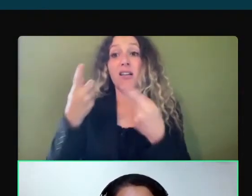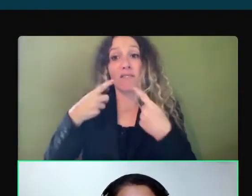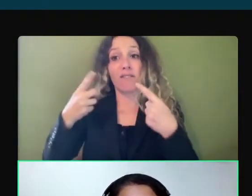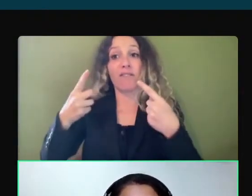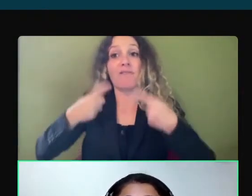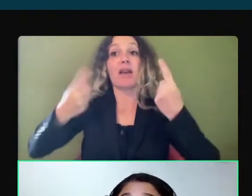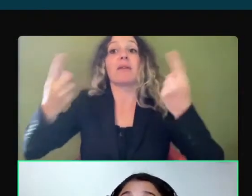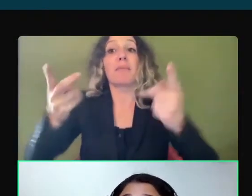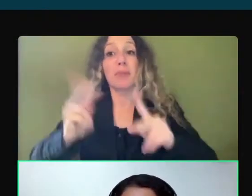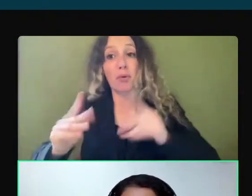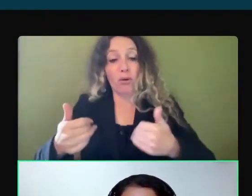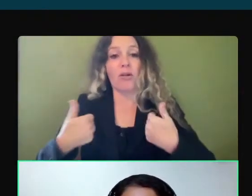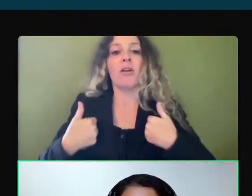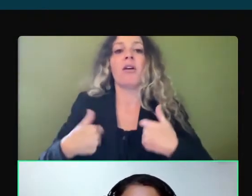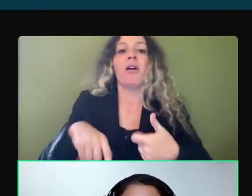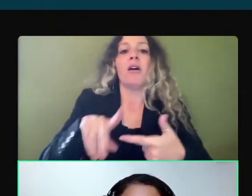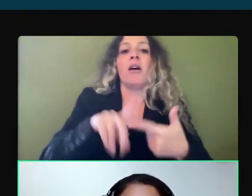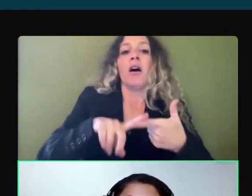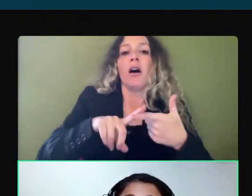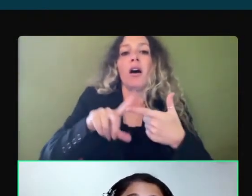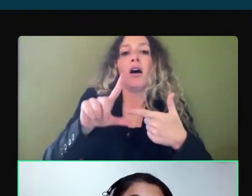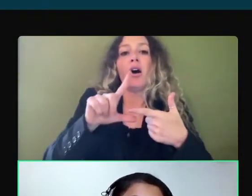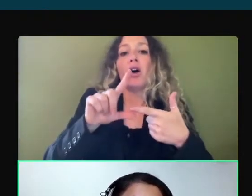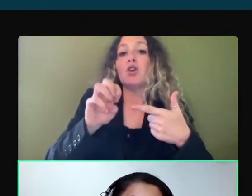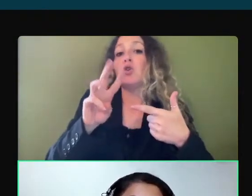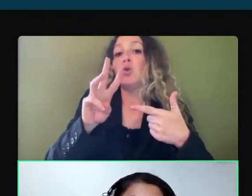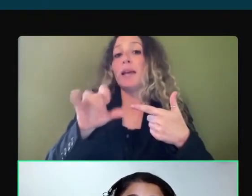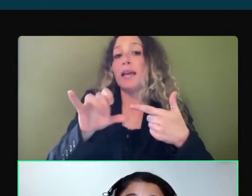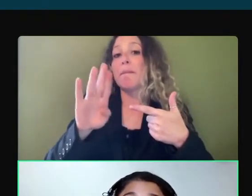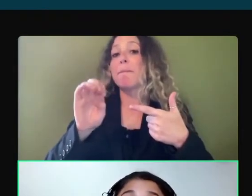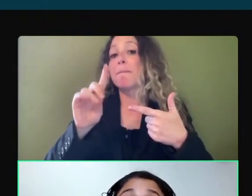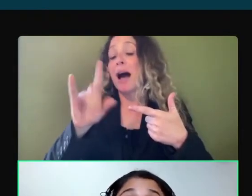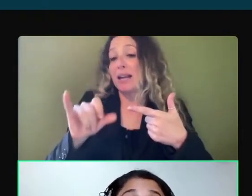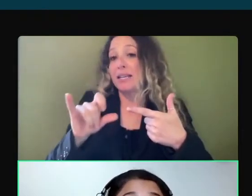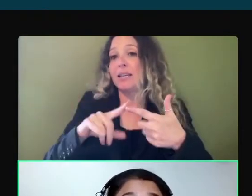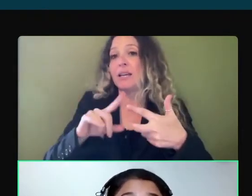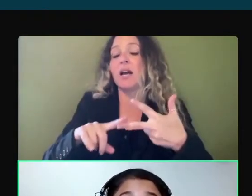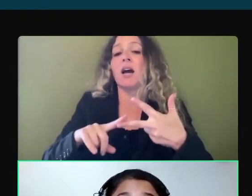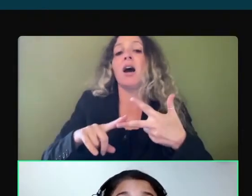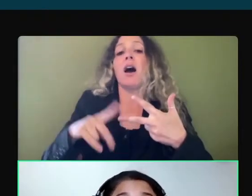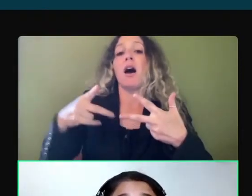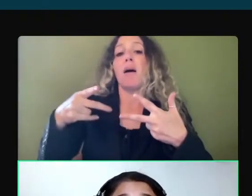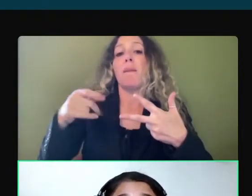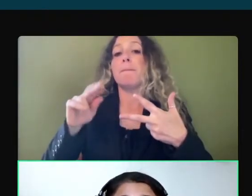dementia or Parkinson's. There's also dementia related to cerebrovascular disease, or having